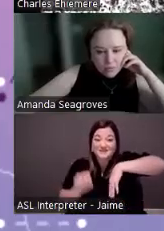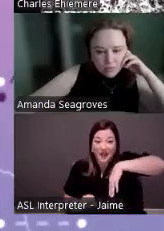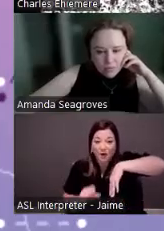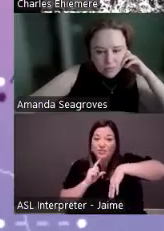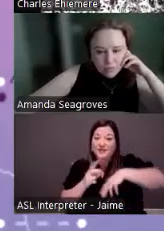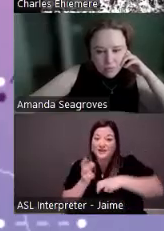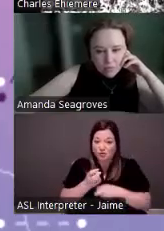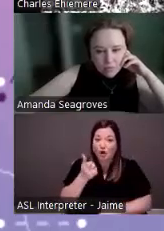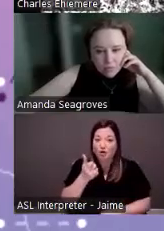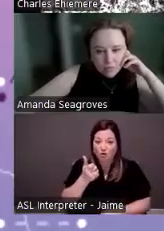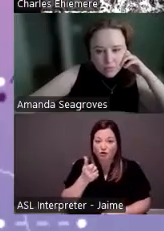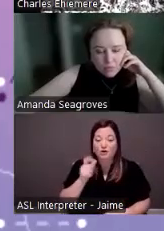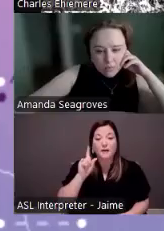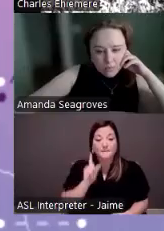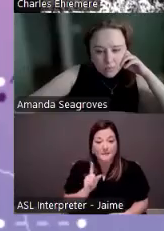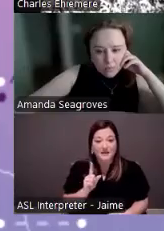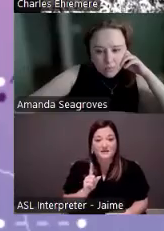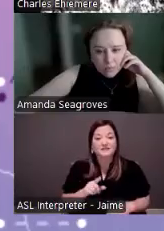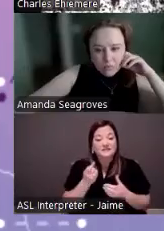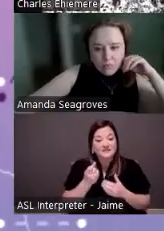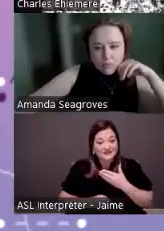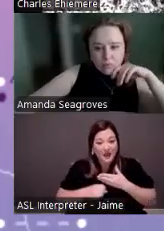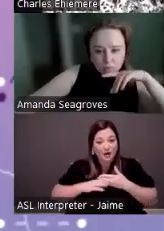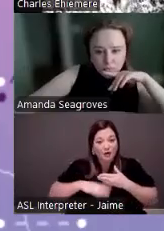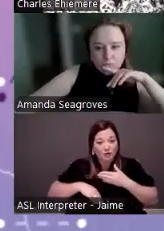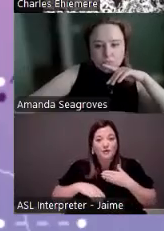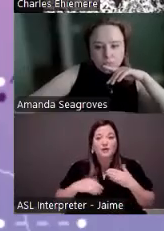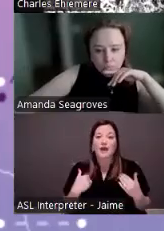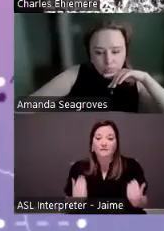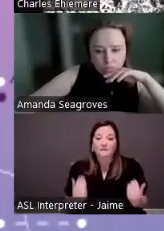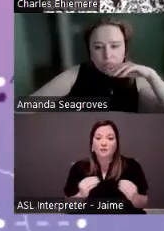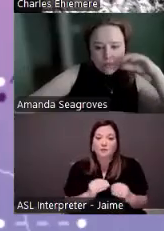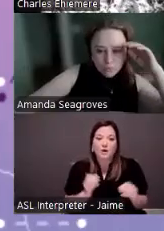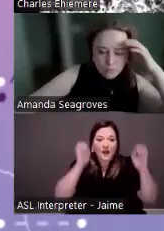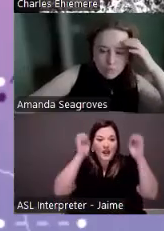you also have more educated people in the south compared to the north.